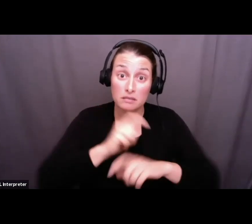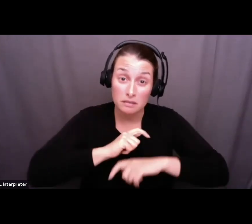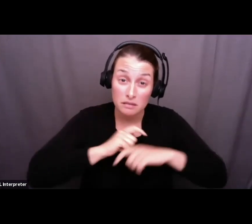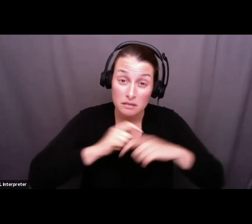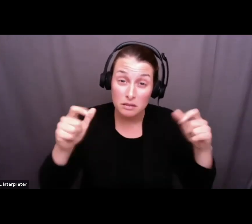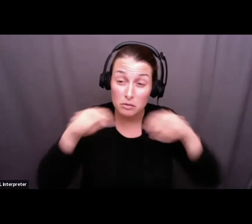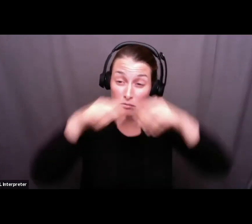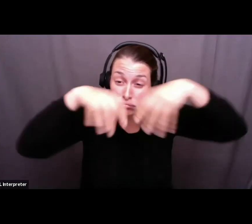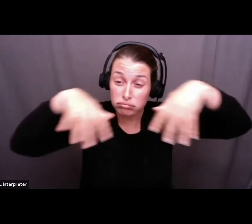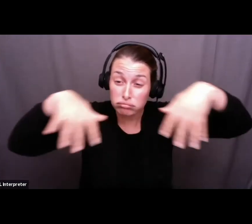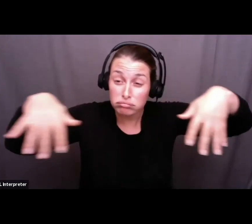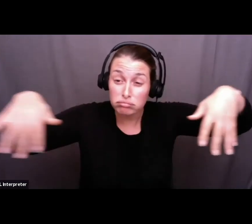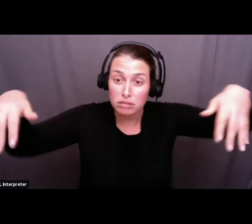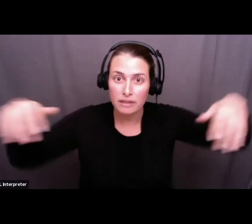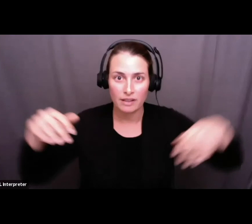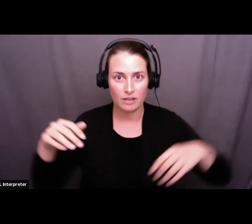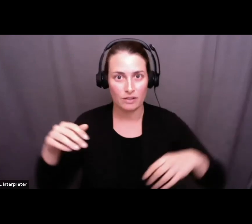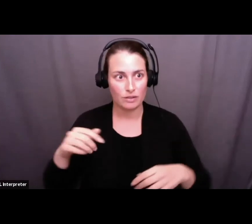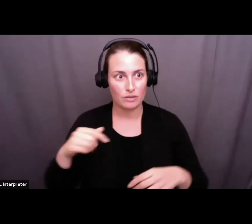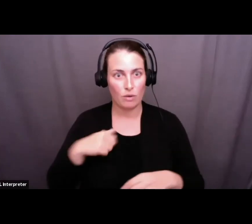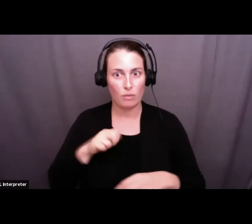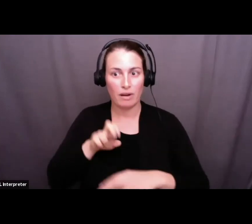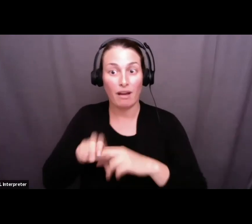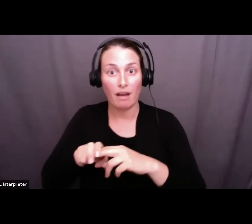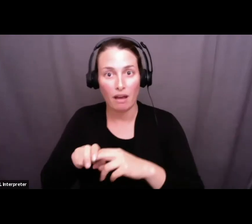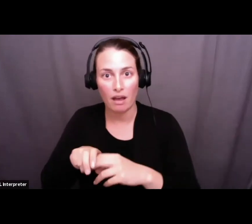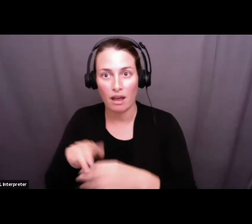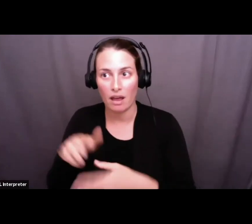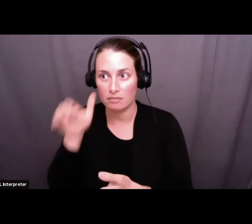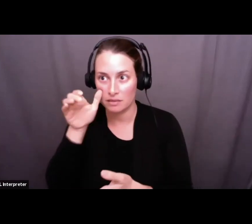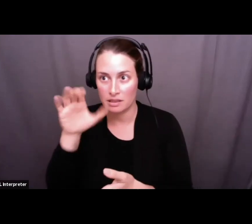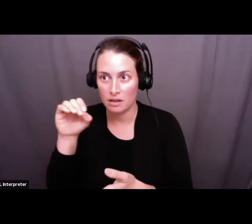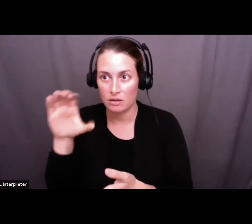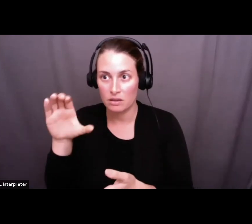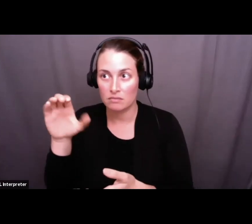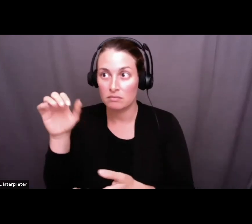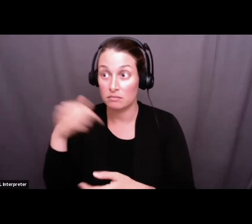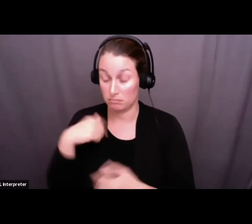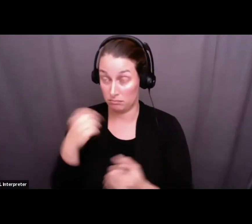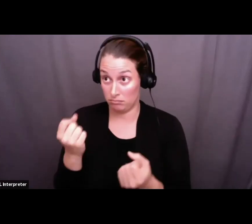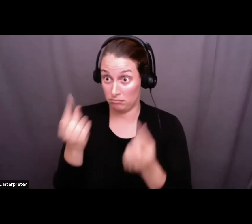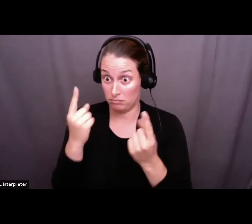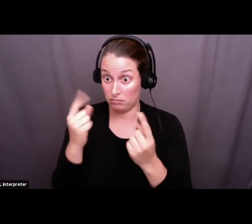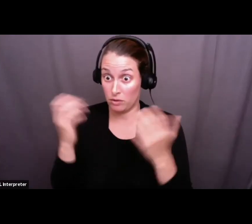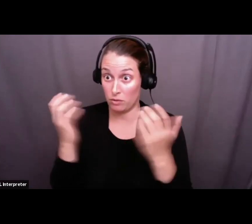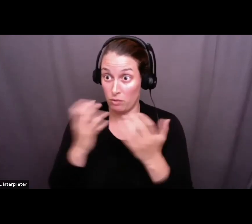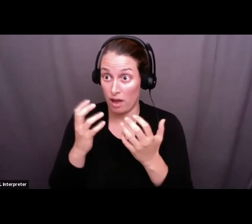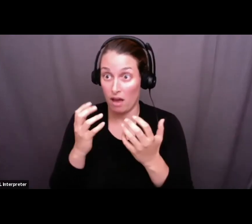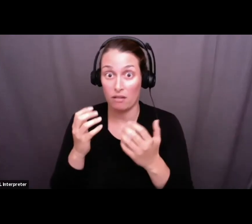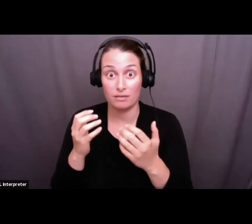Councils you get a sense of the breadth of this organization. The budget for this year,